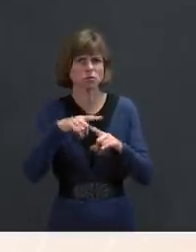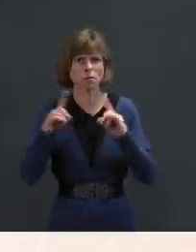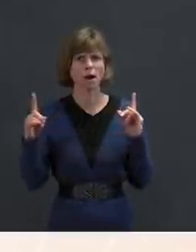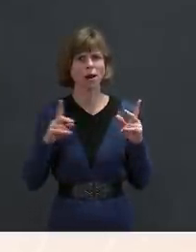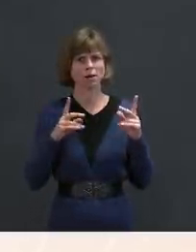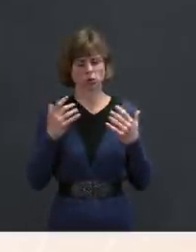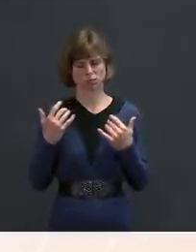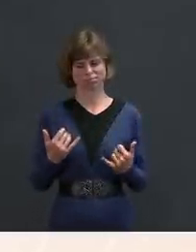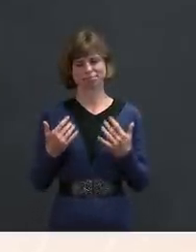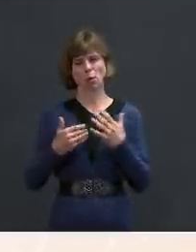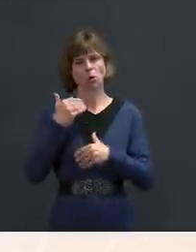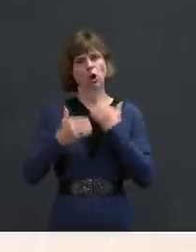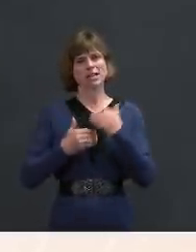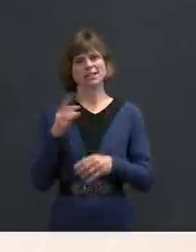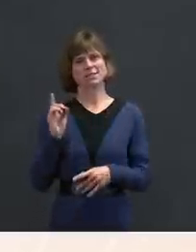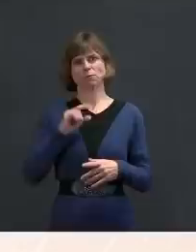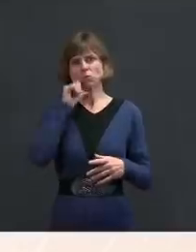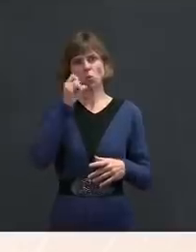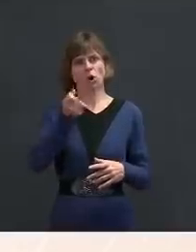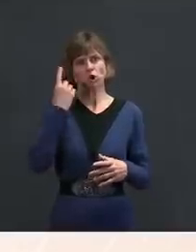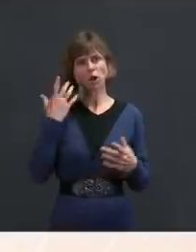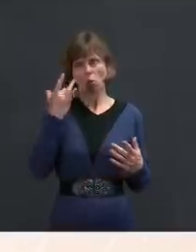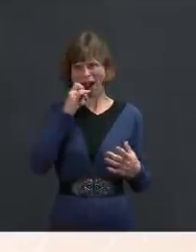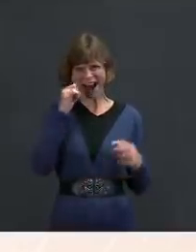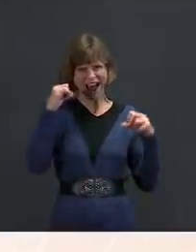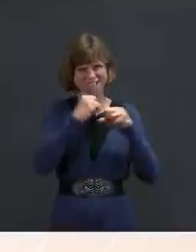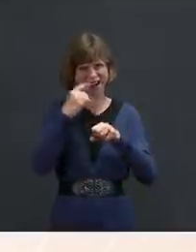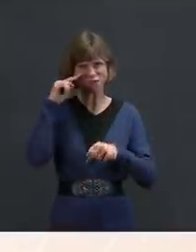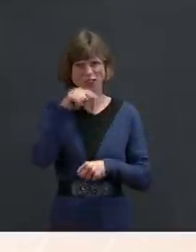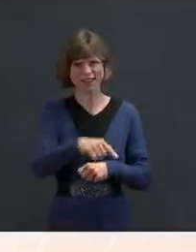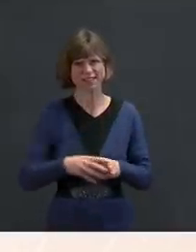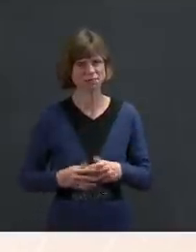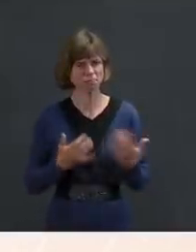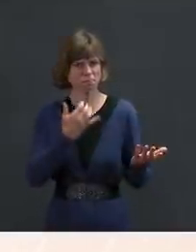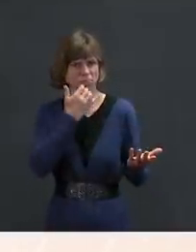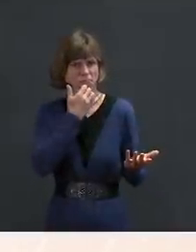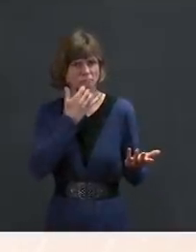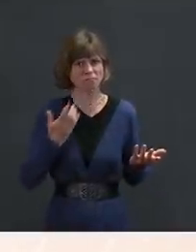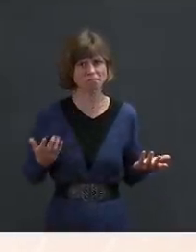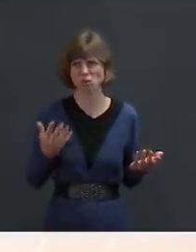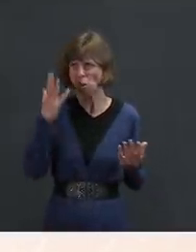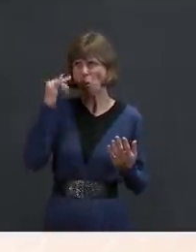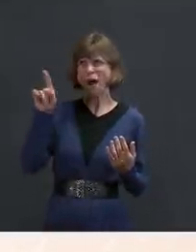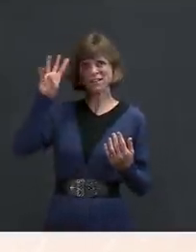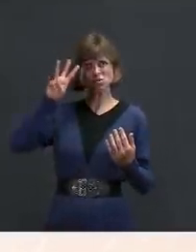In some respect, they're like, "Why not fight for this?" So why is the White House not more aggressively challenging